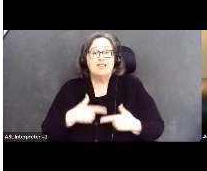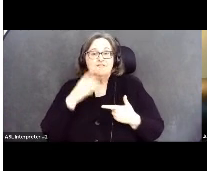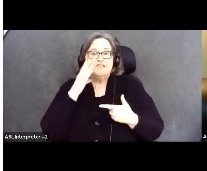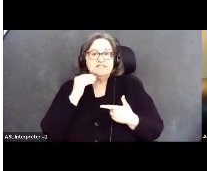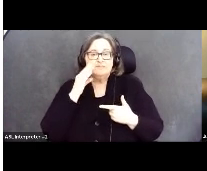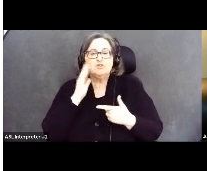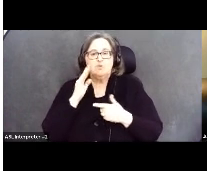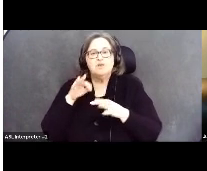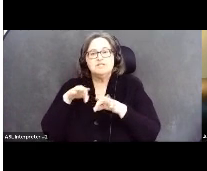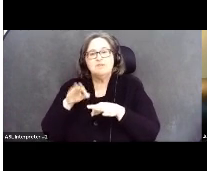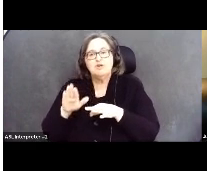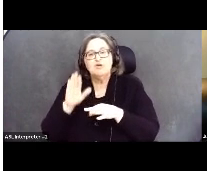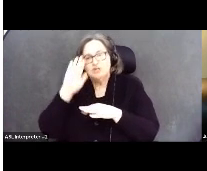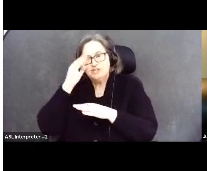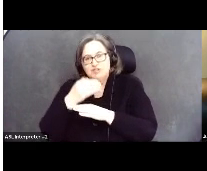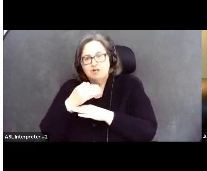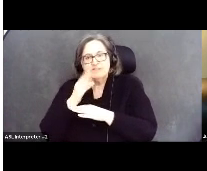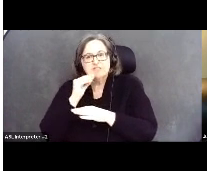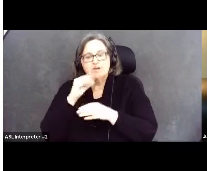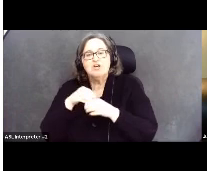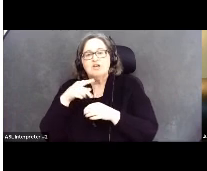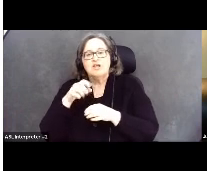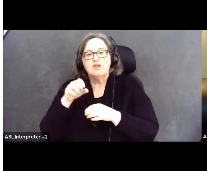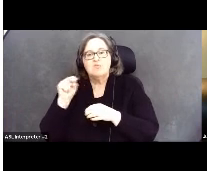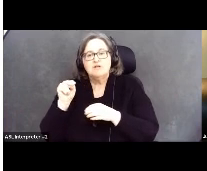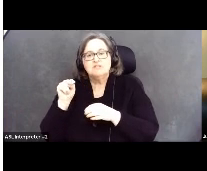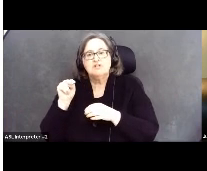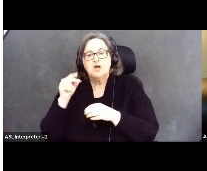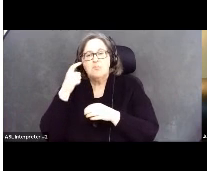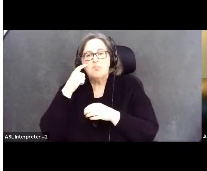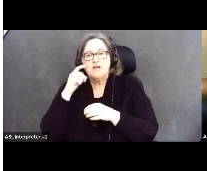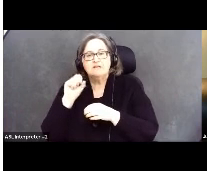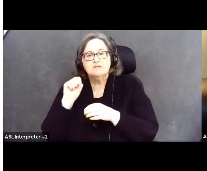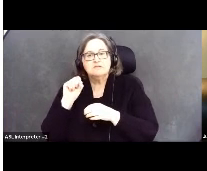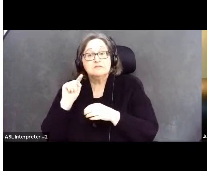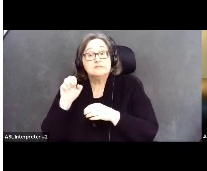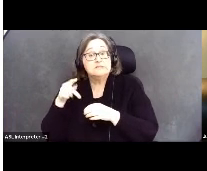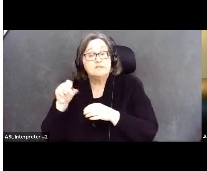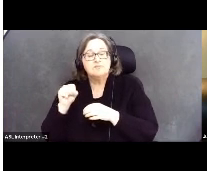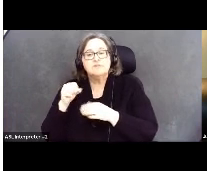her son's experience in the Pennsylvania Brain Steps program. Next slide please.